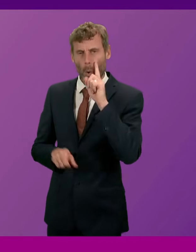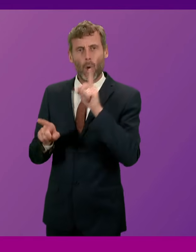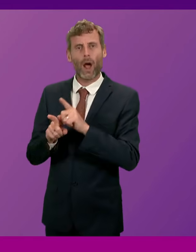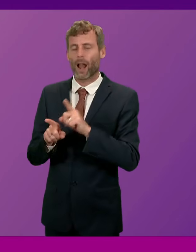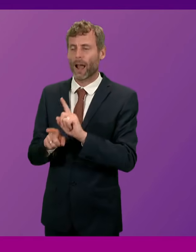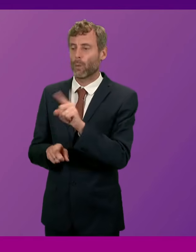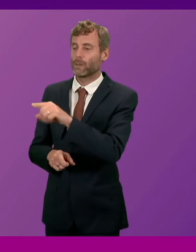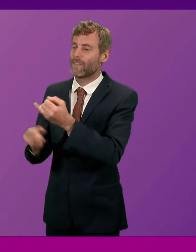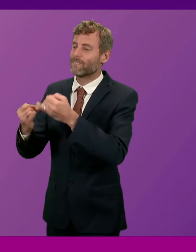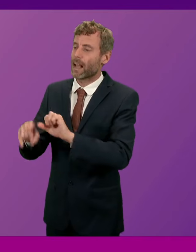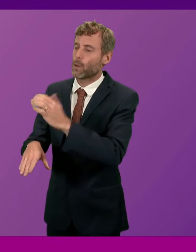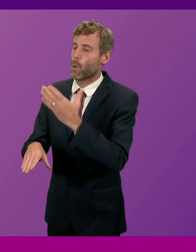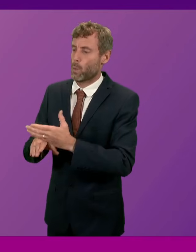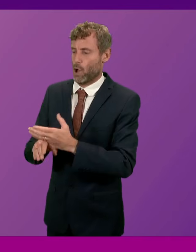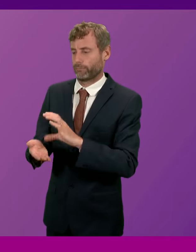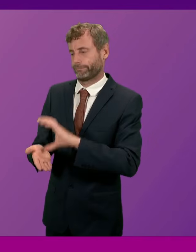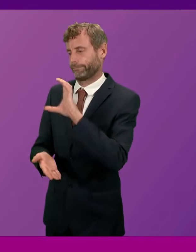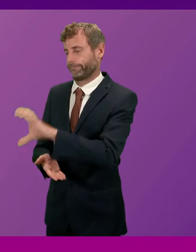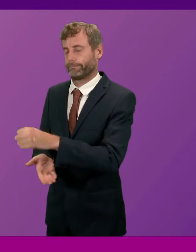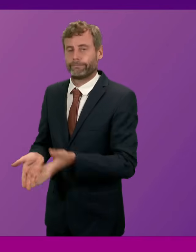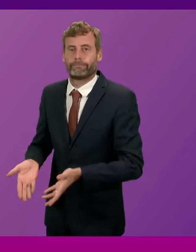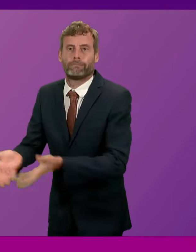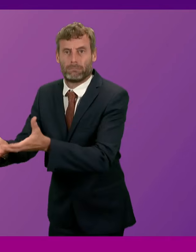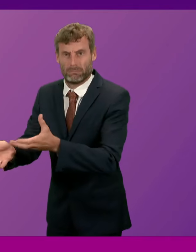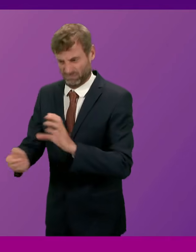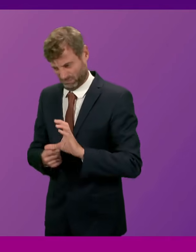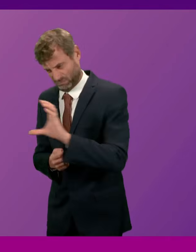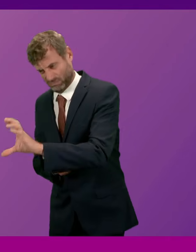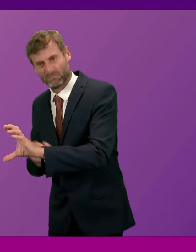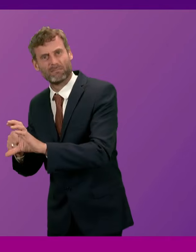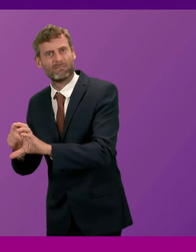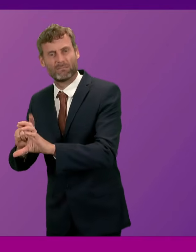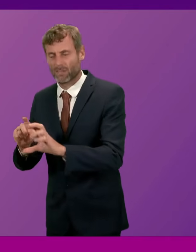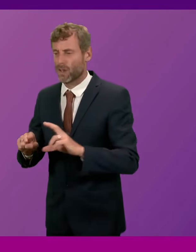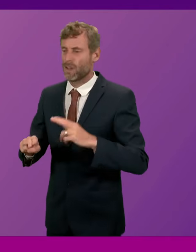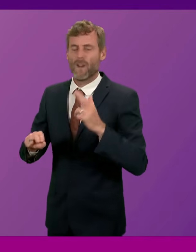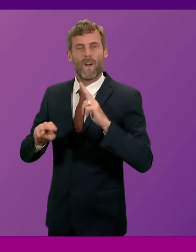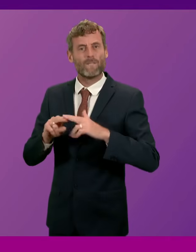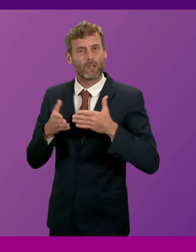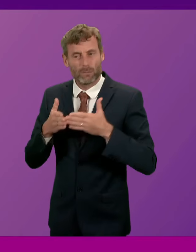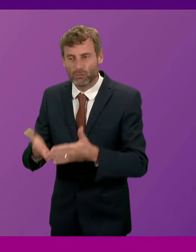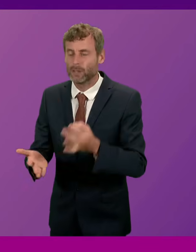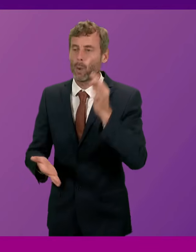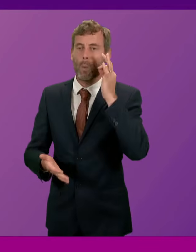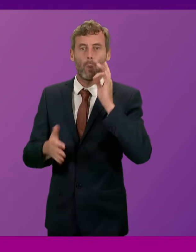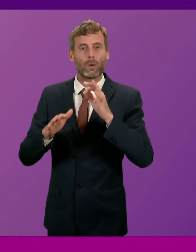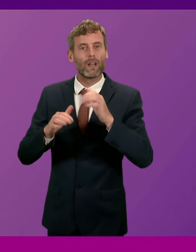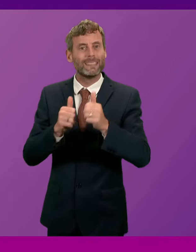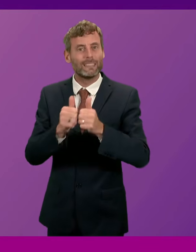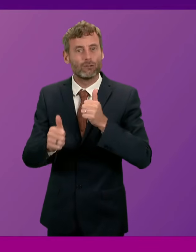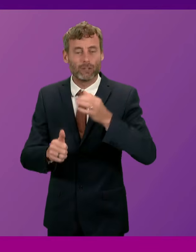for failure among senior public sector executives, whether at Ferguson Marine, the Water Industry Commission for Scotland, the national health service or the Scottish